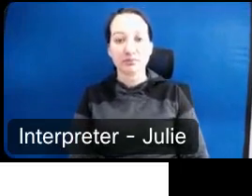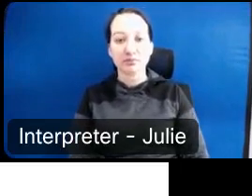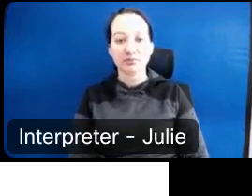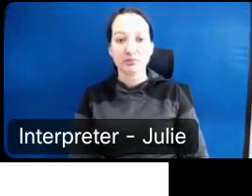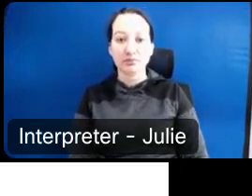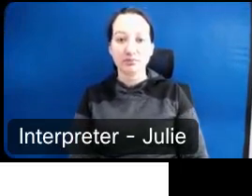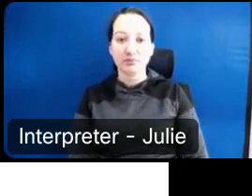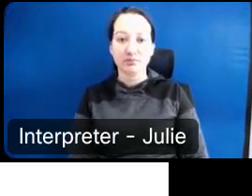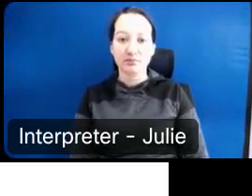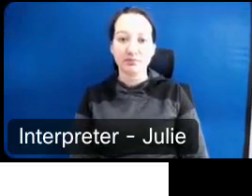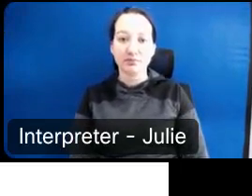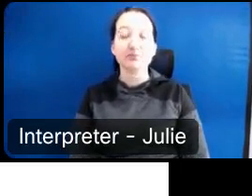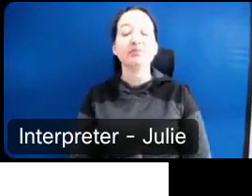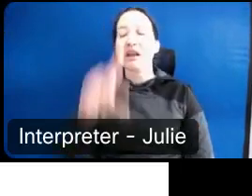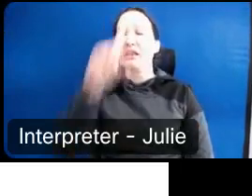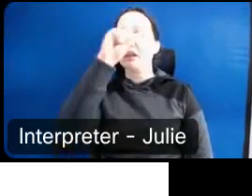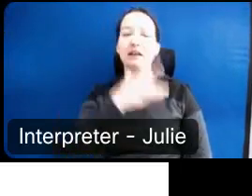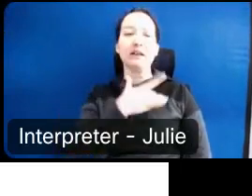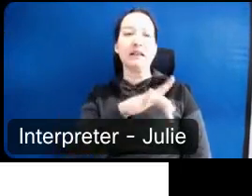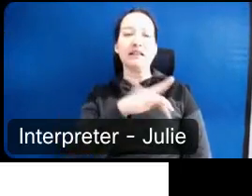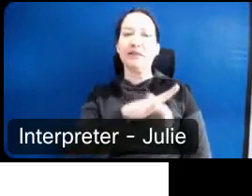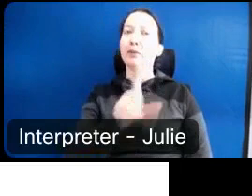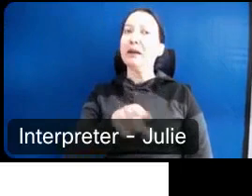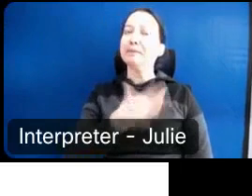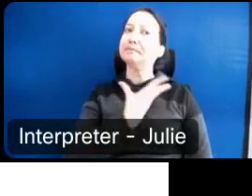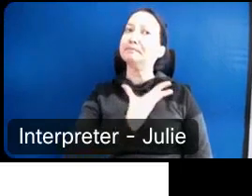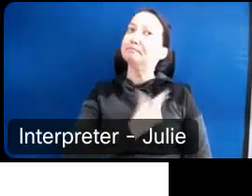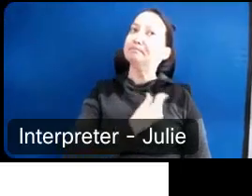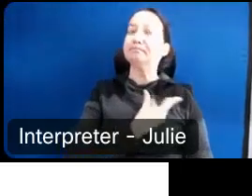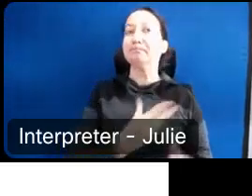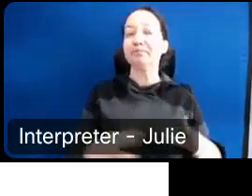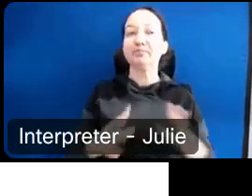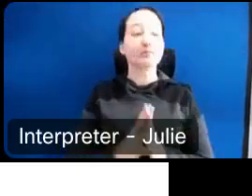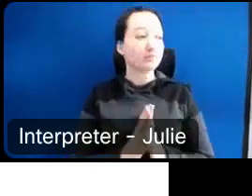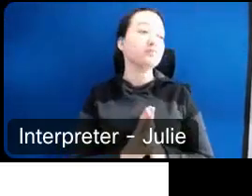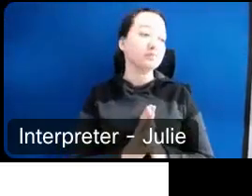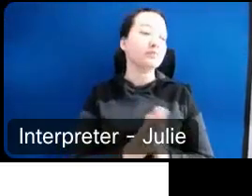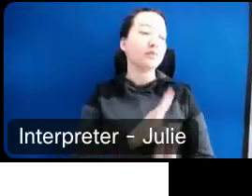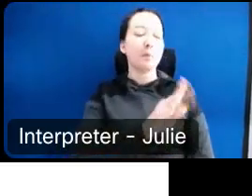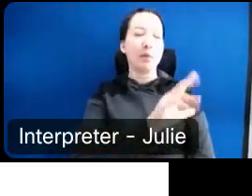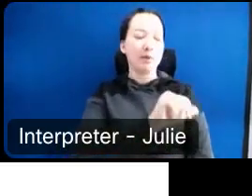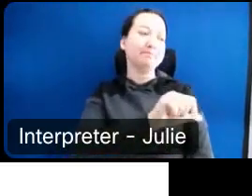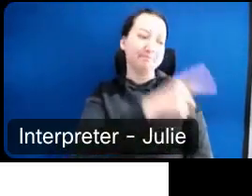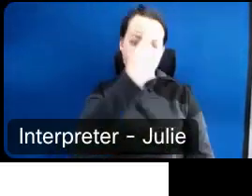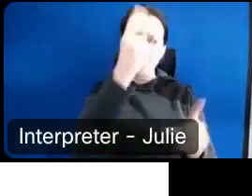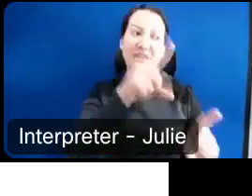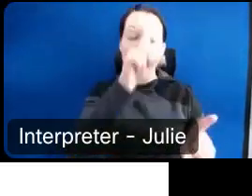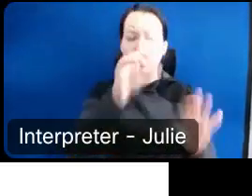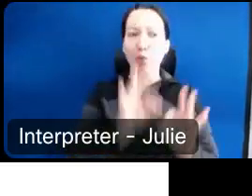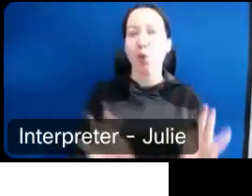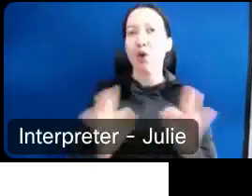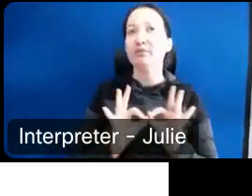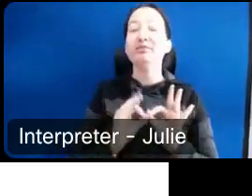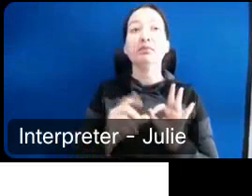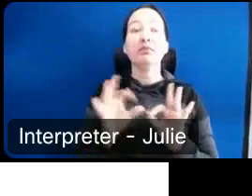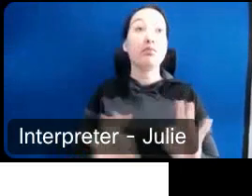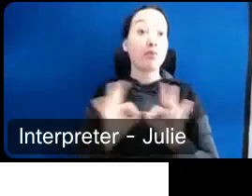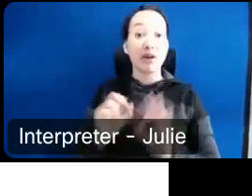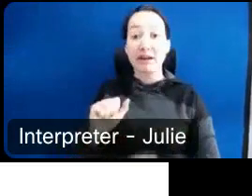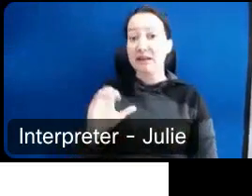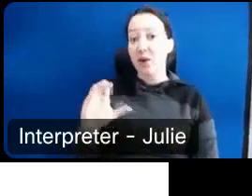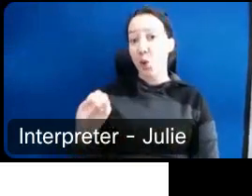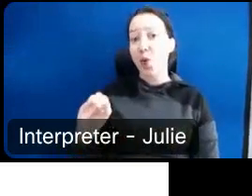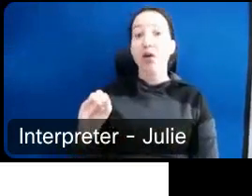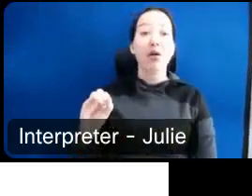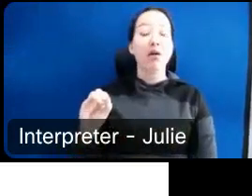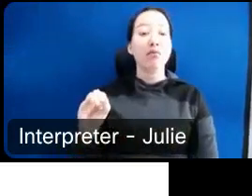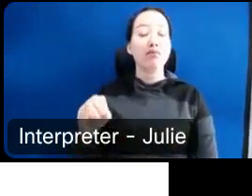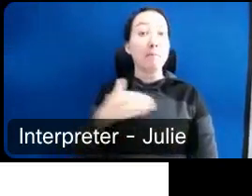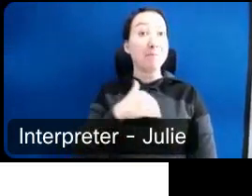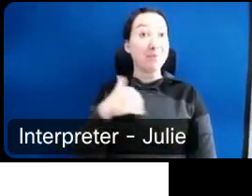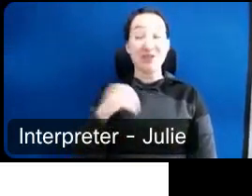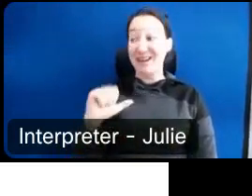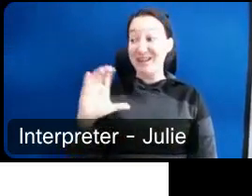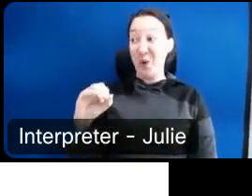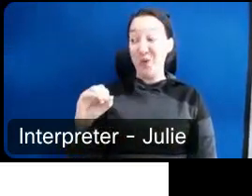But I think the sensitivity should be there. Thank you, Barbara. I think that's important. It's a very relevant point for the and because the, the membership in the is not growing.